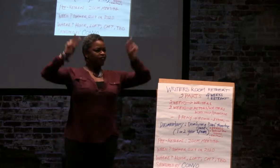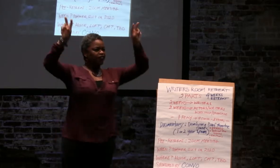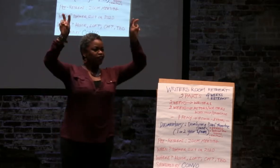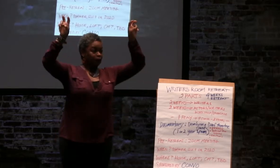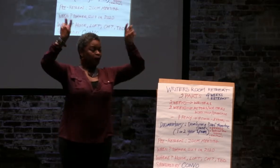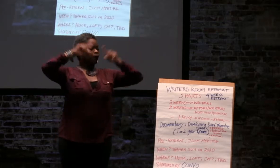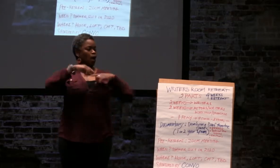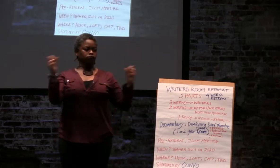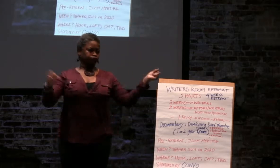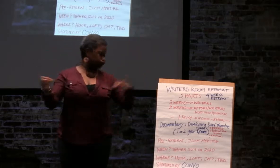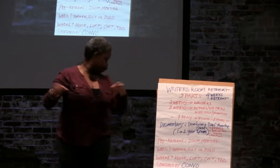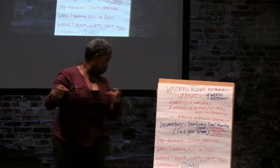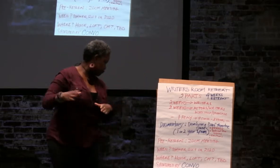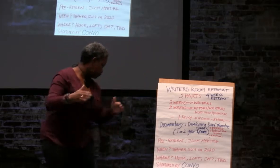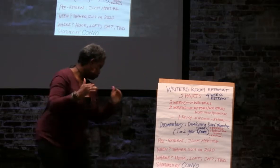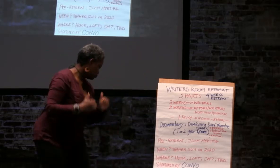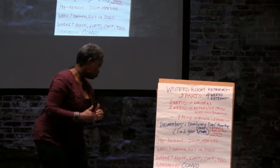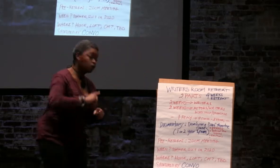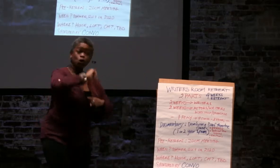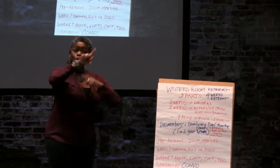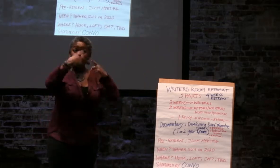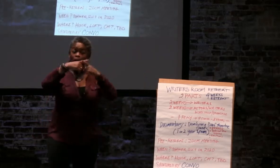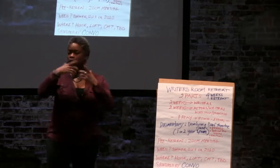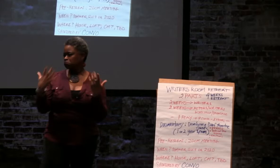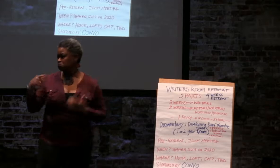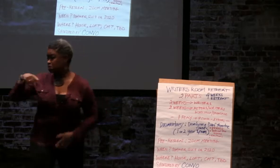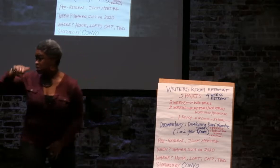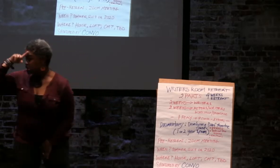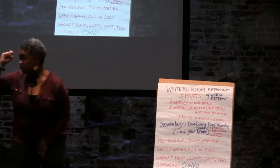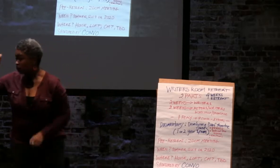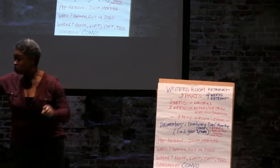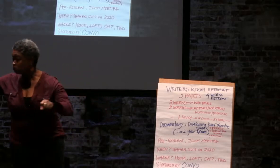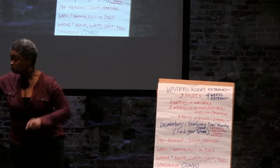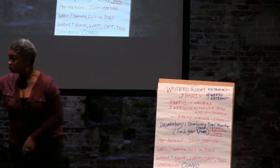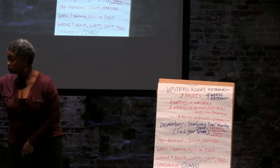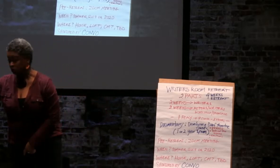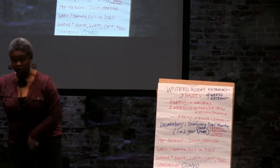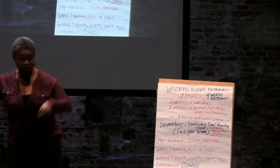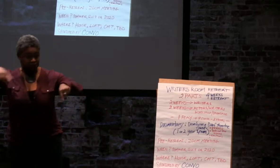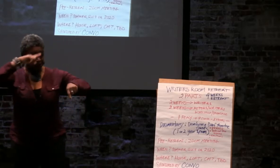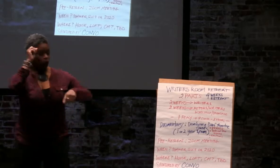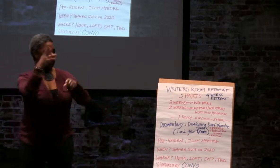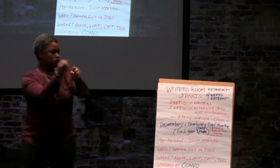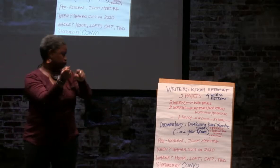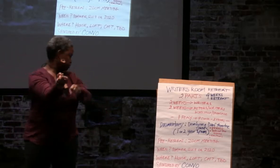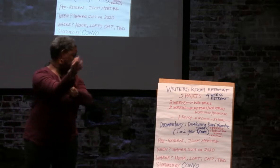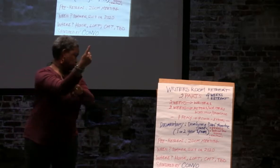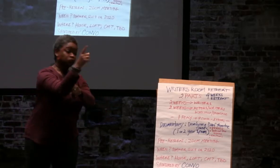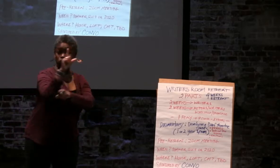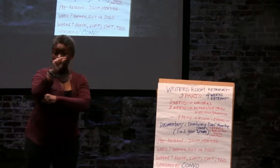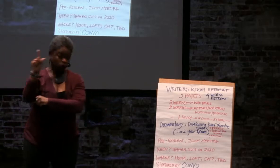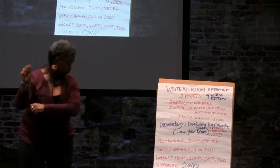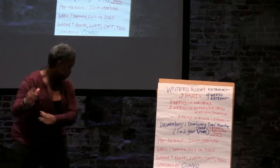so that at the time the retreat actually begins there would be a theme in place and we'd be ready to roll.